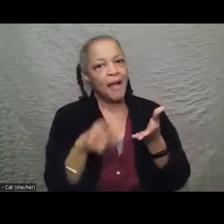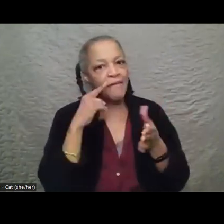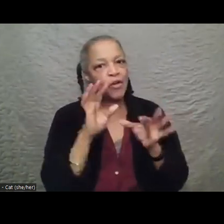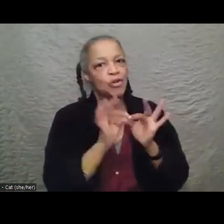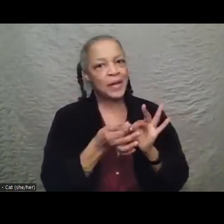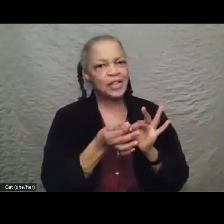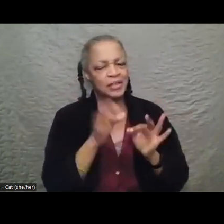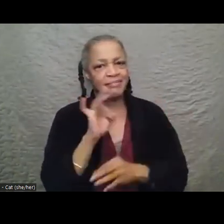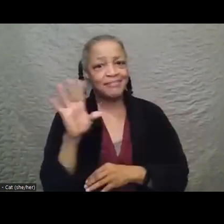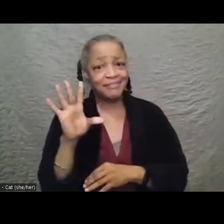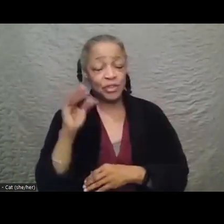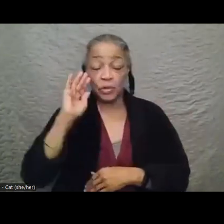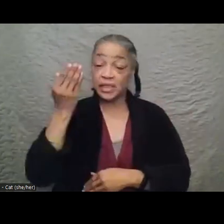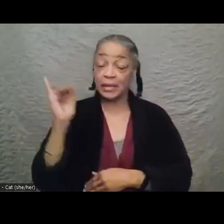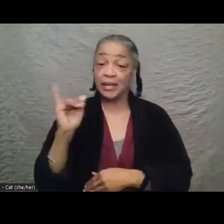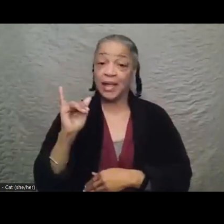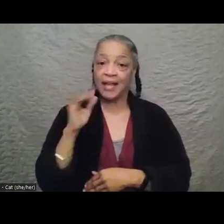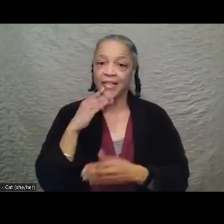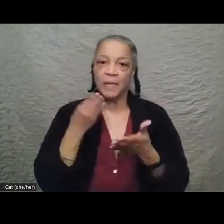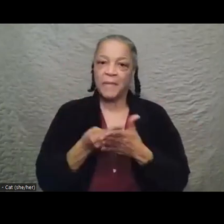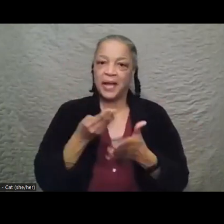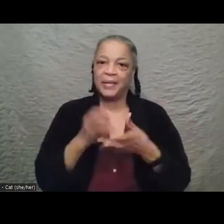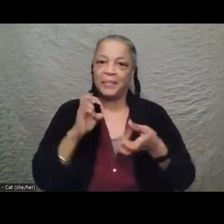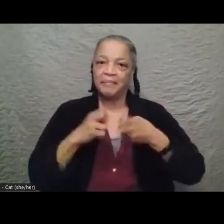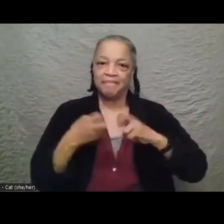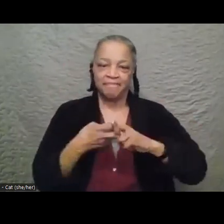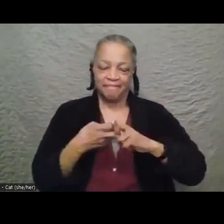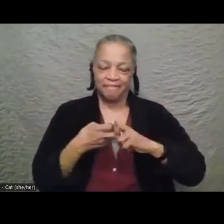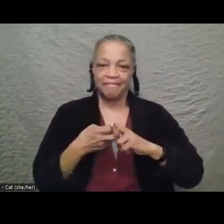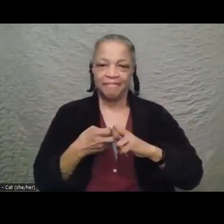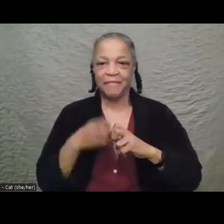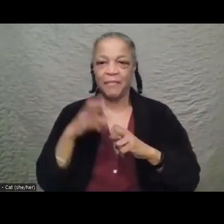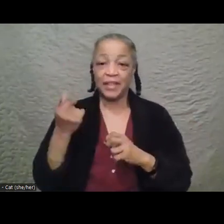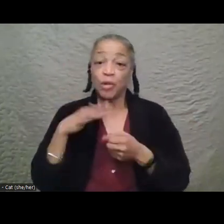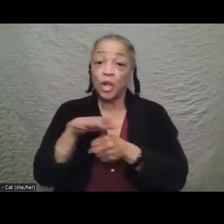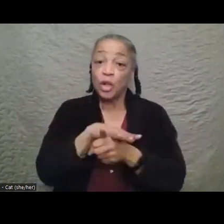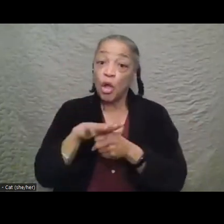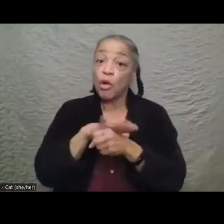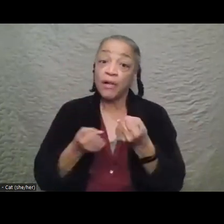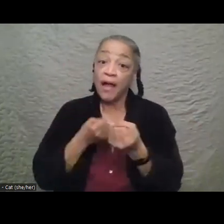It seems like there's a dollar problem, that is something that local advocates can do but